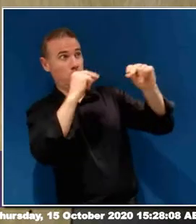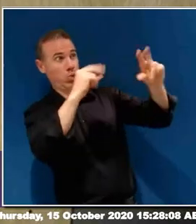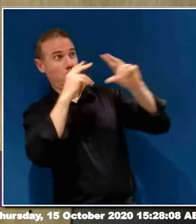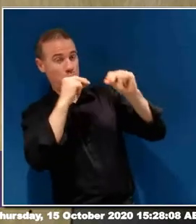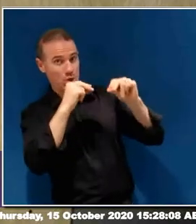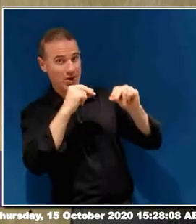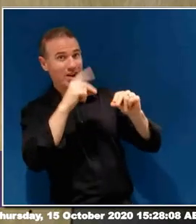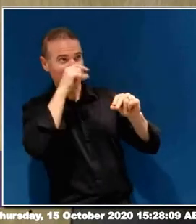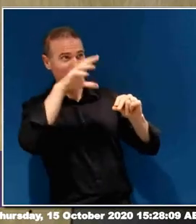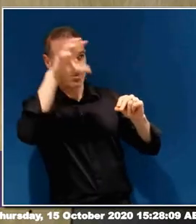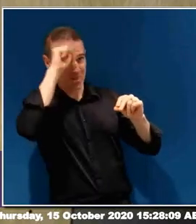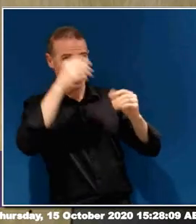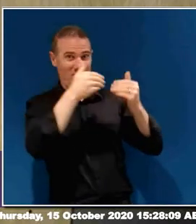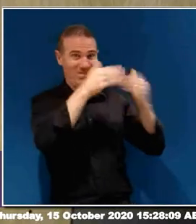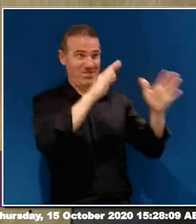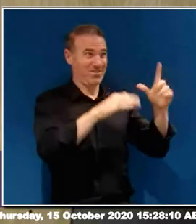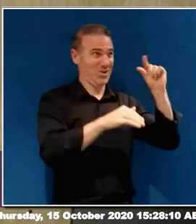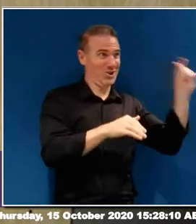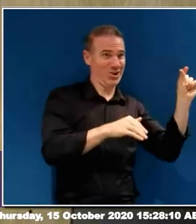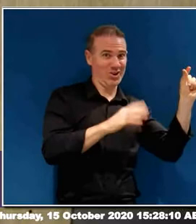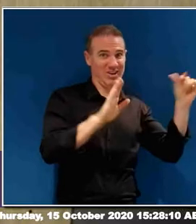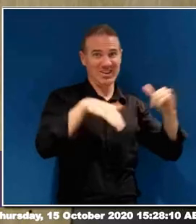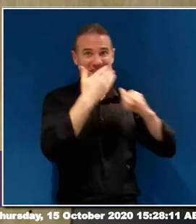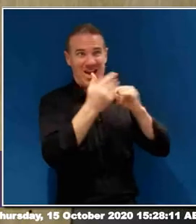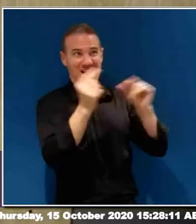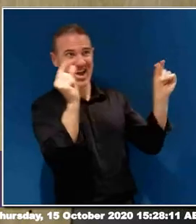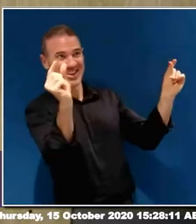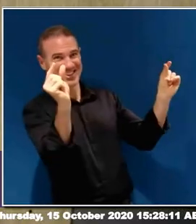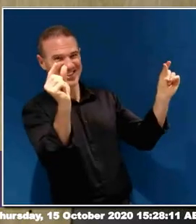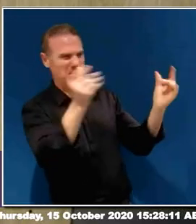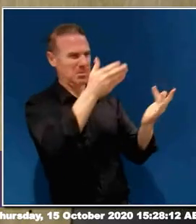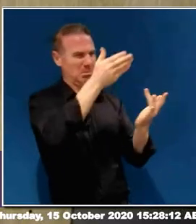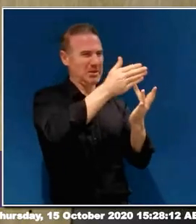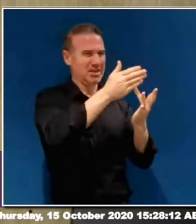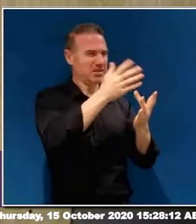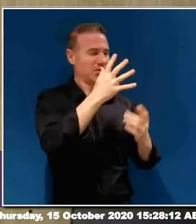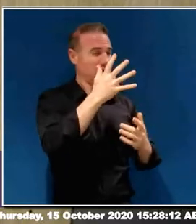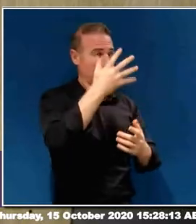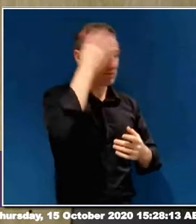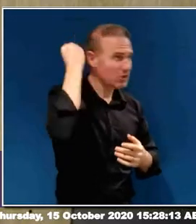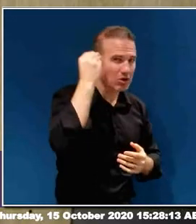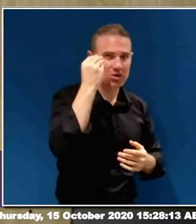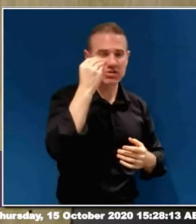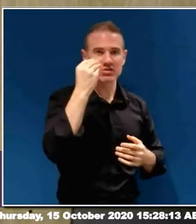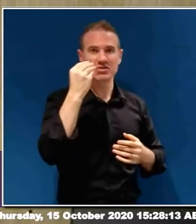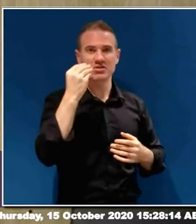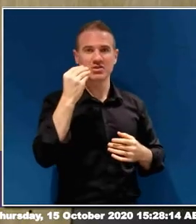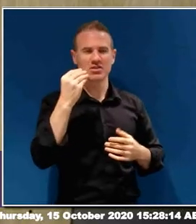doing their work, it's often because it's too hard, or if they have ADHD,